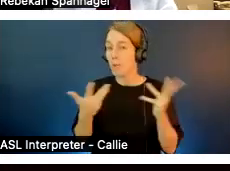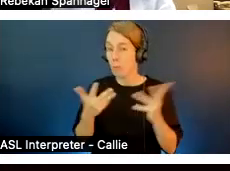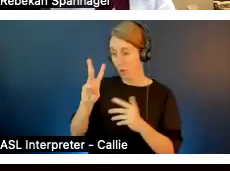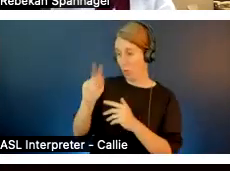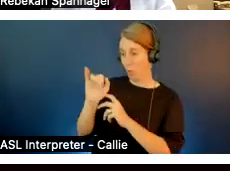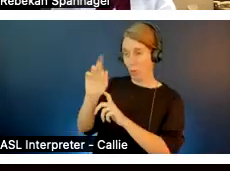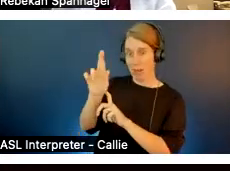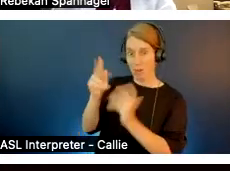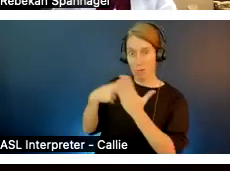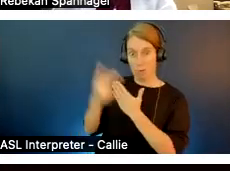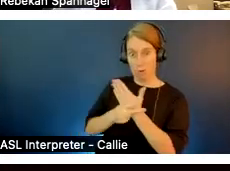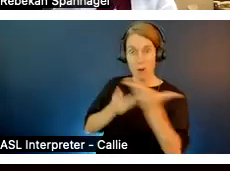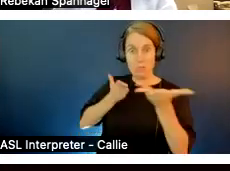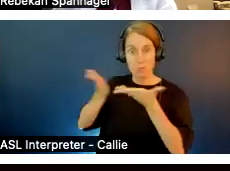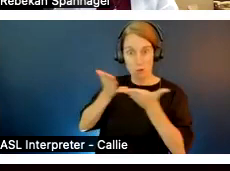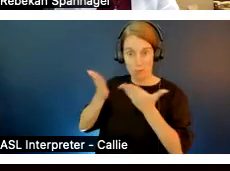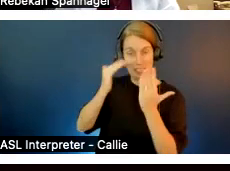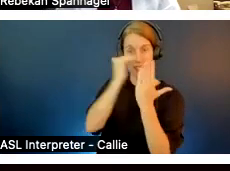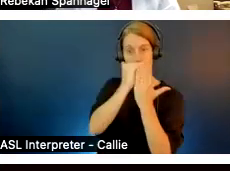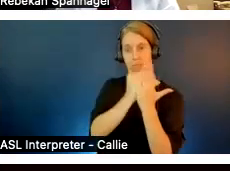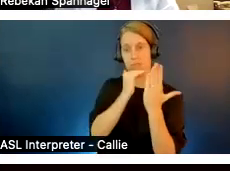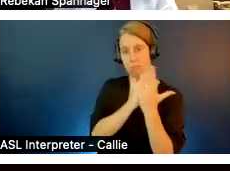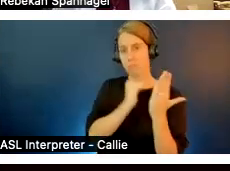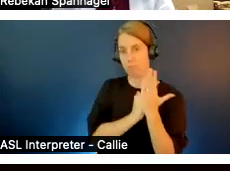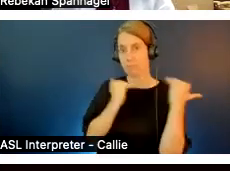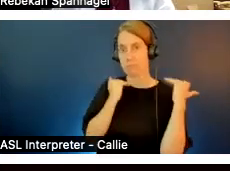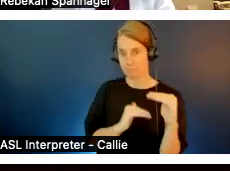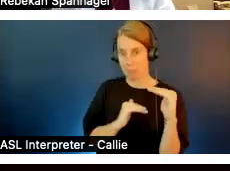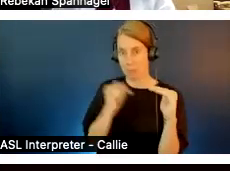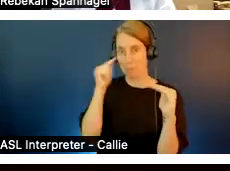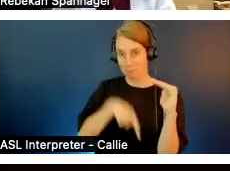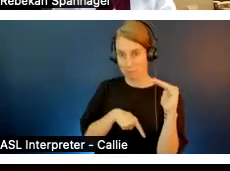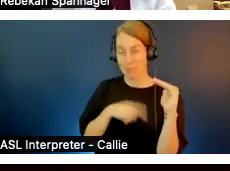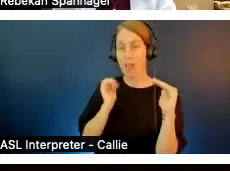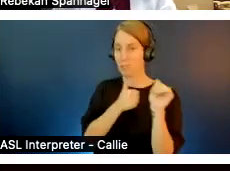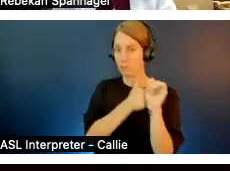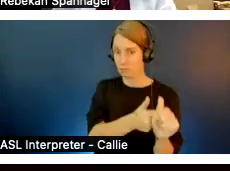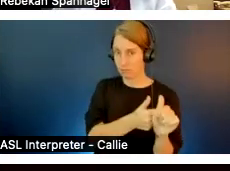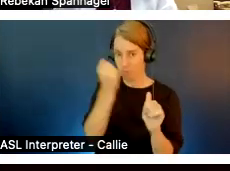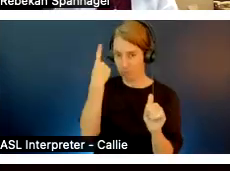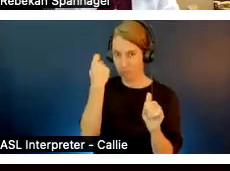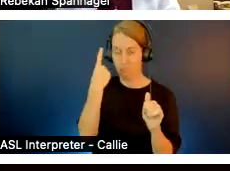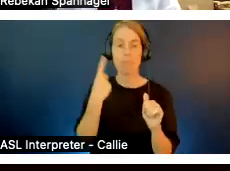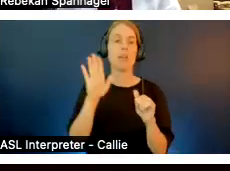so first of all um the home community based final rule requires that um individuals engage in what's